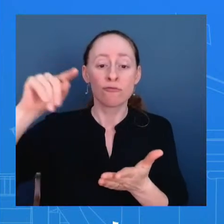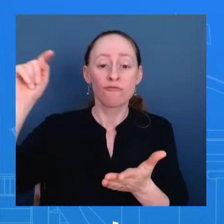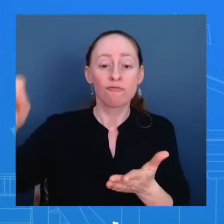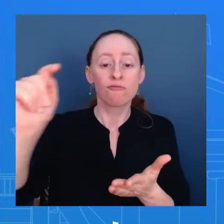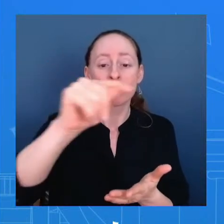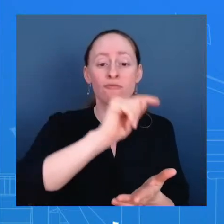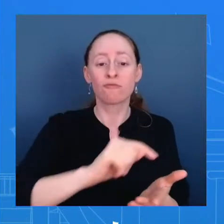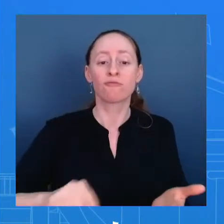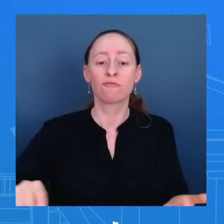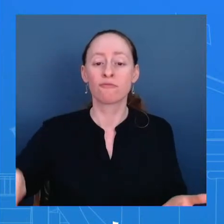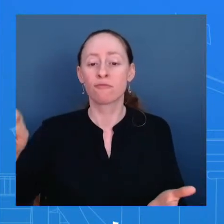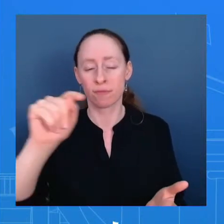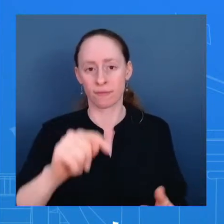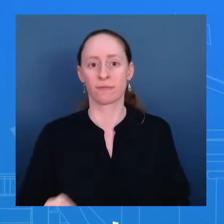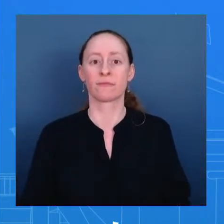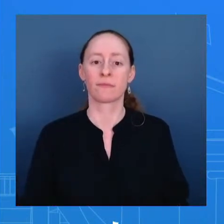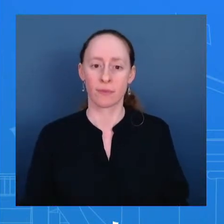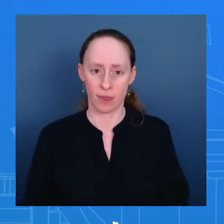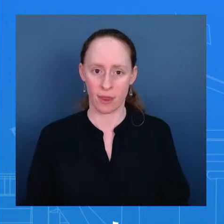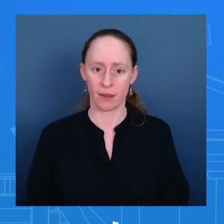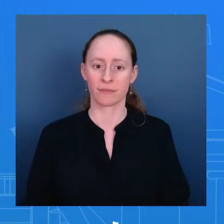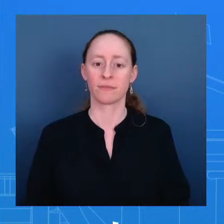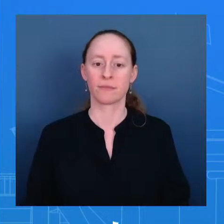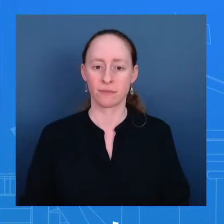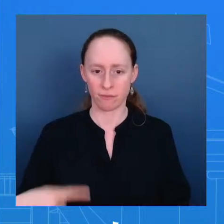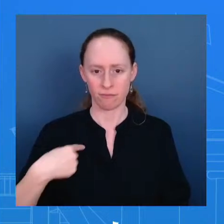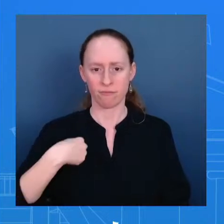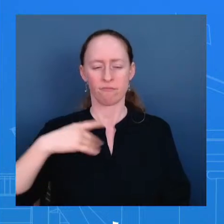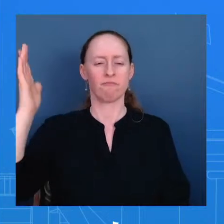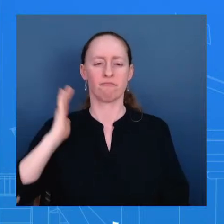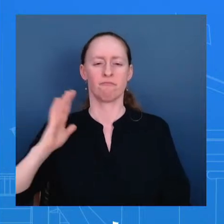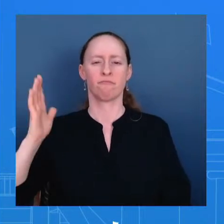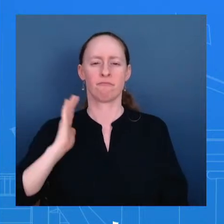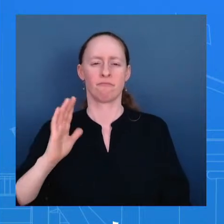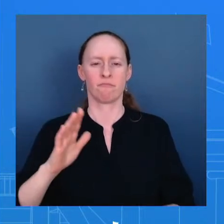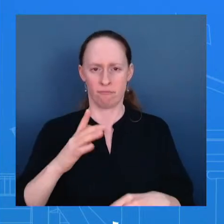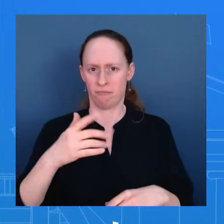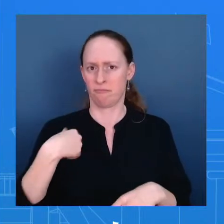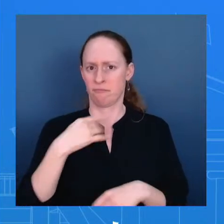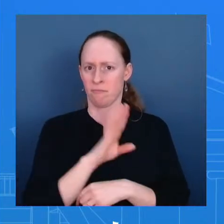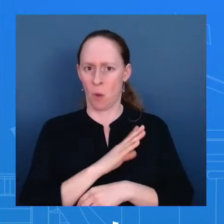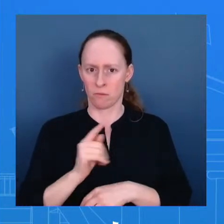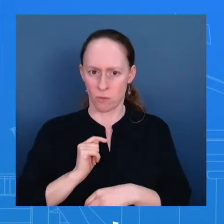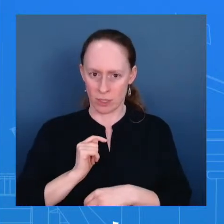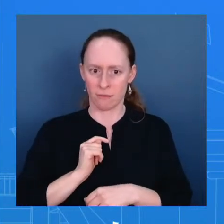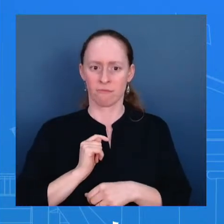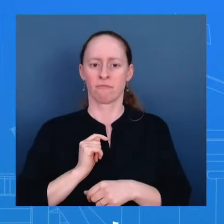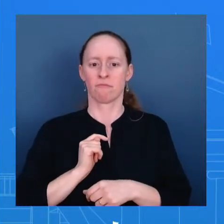Again, my daughter also attends -- she -- she'll tell you that she wears Spelman on her chest all day,